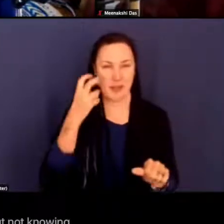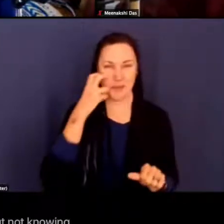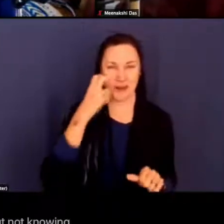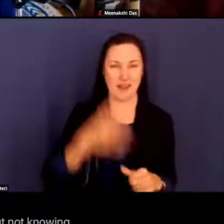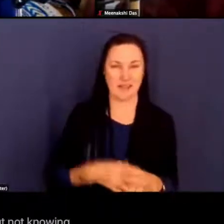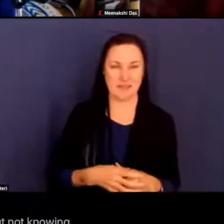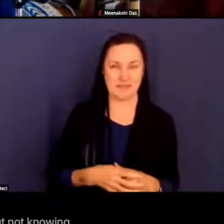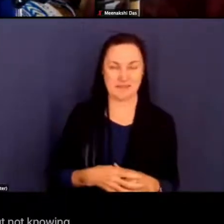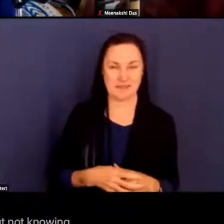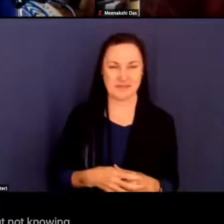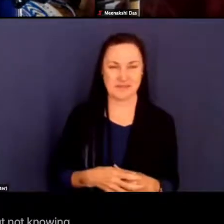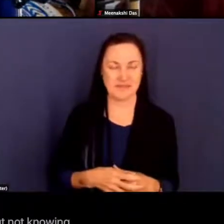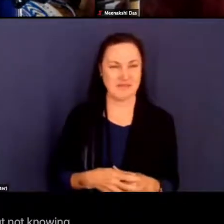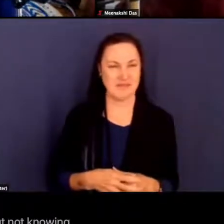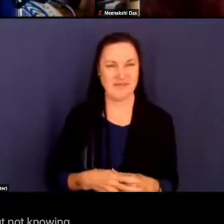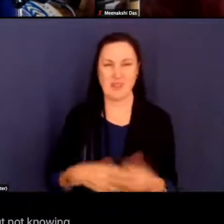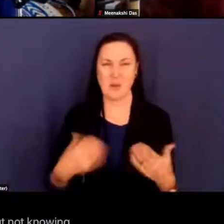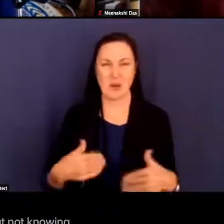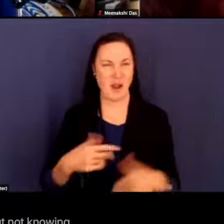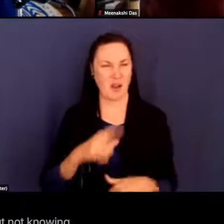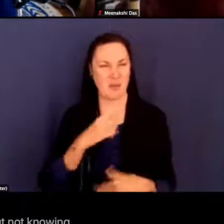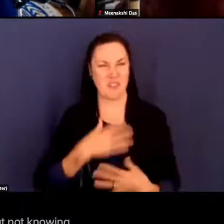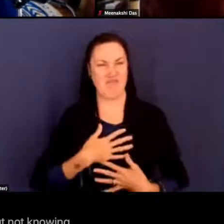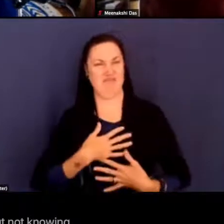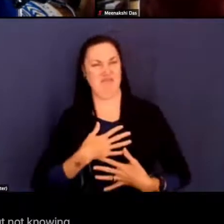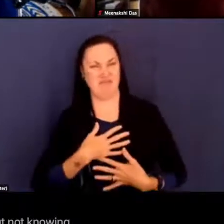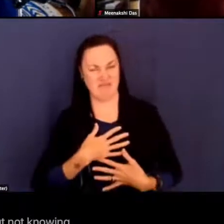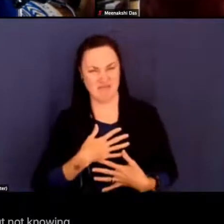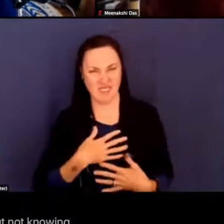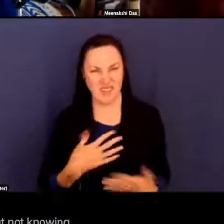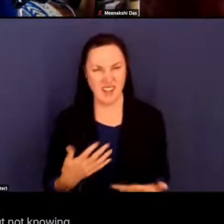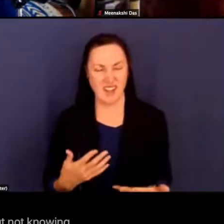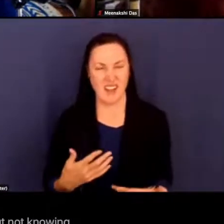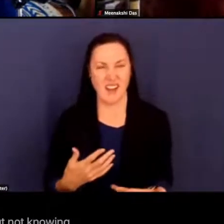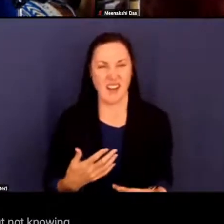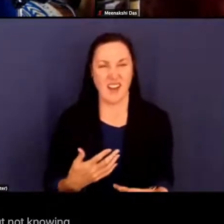And that was very discouraging as oak apple and to do this myself so I started my first company